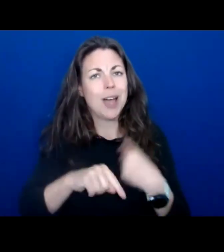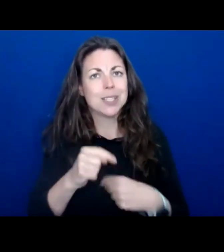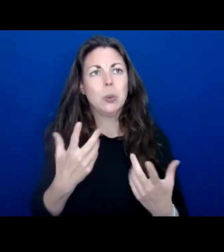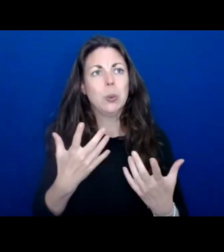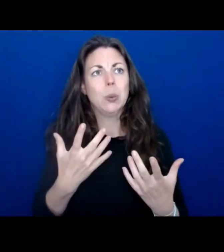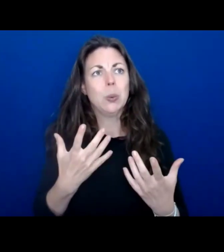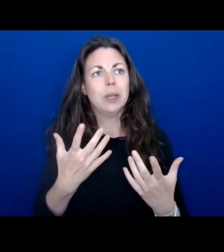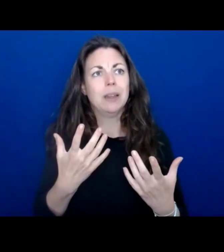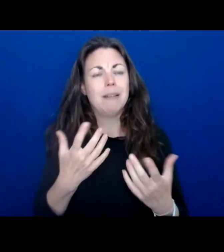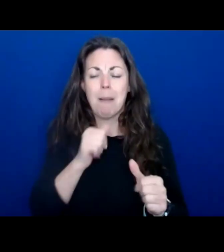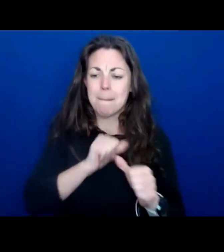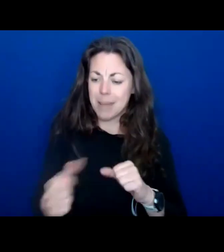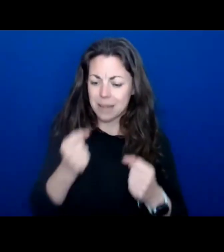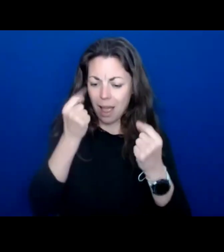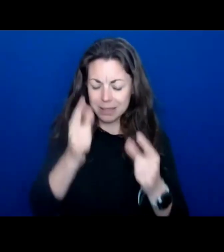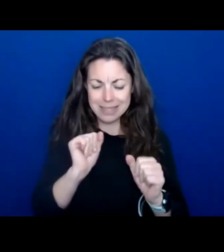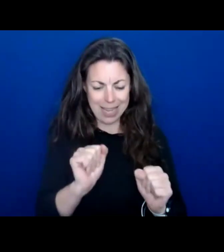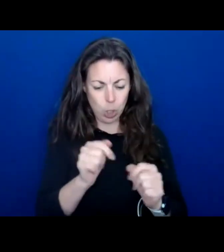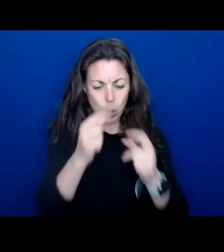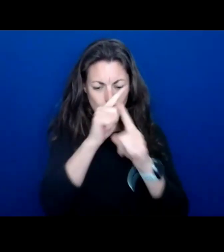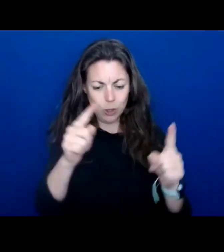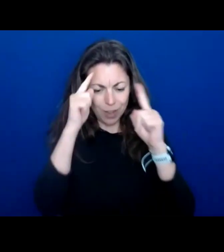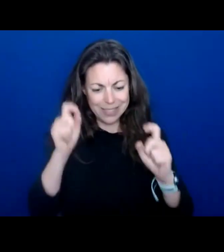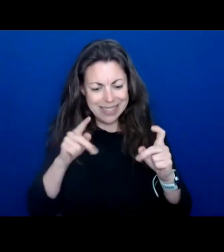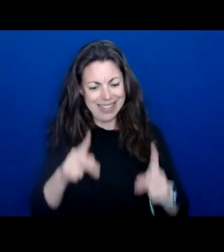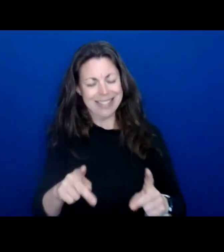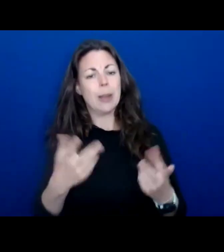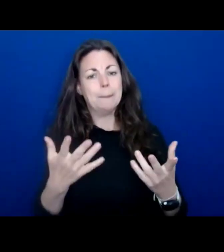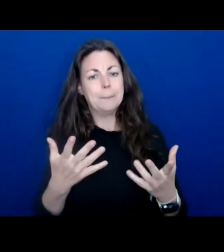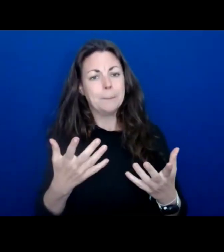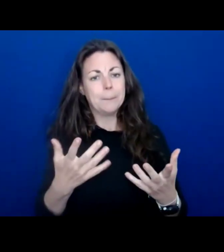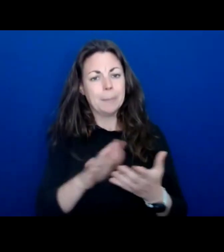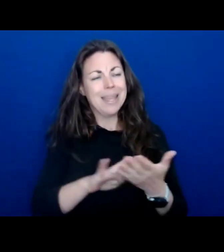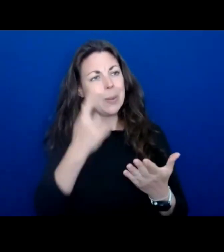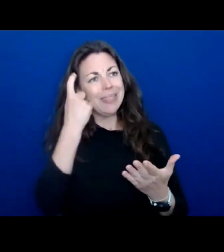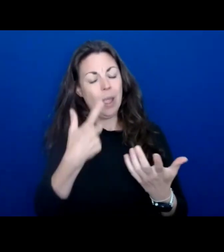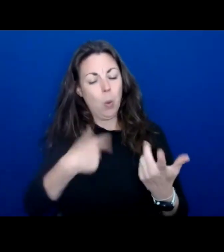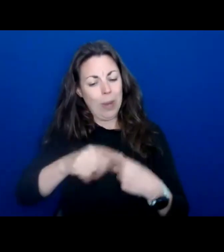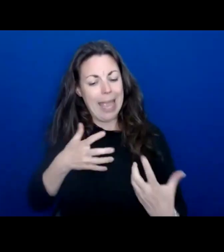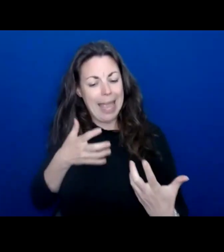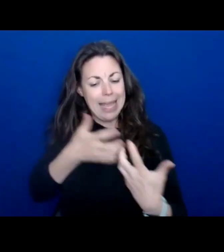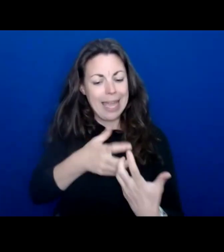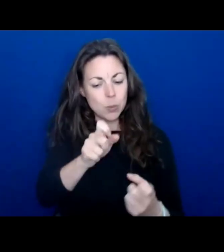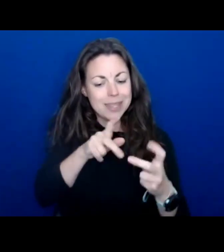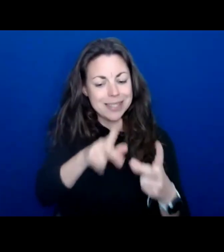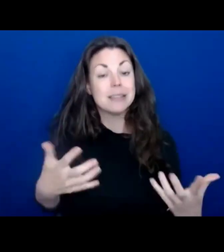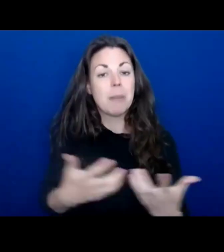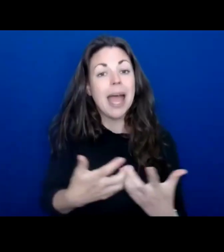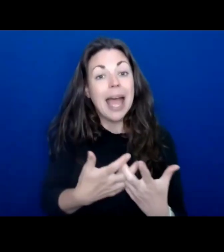better how, how that university system works and how we might wanna engage with those, those systems ourselves to, to bring about change.